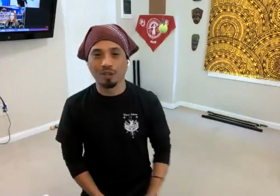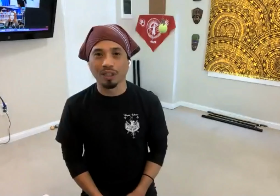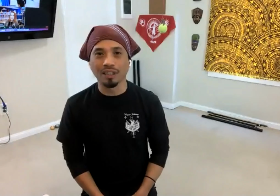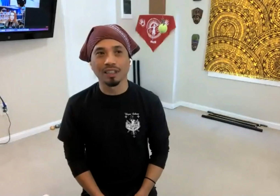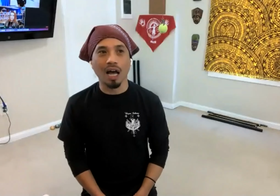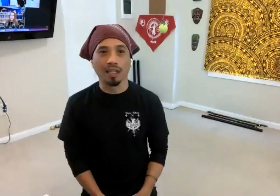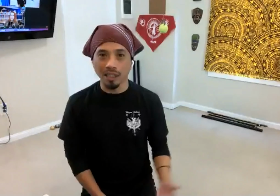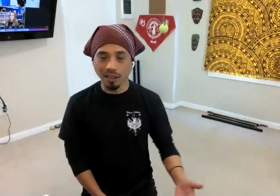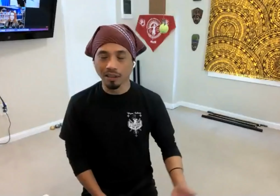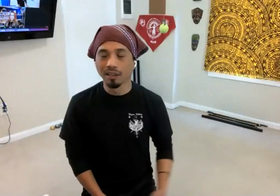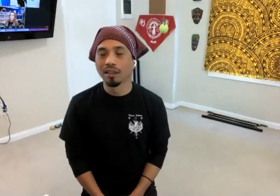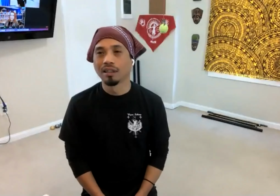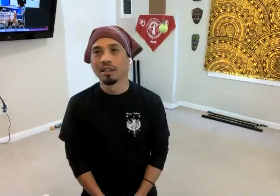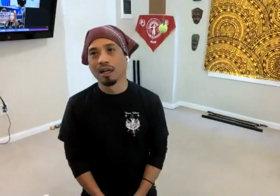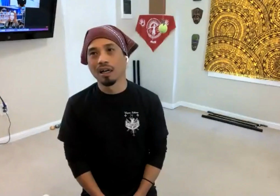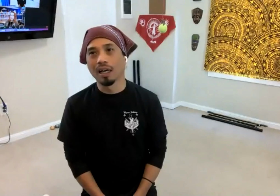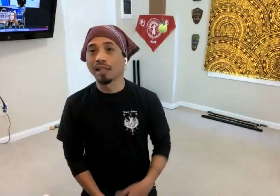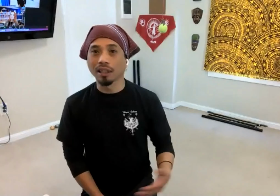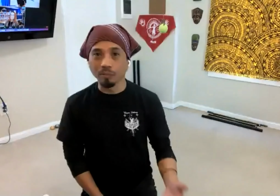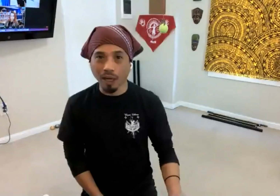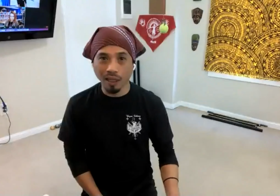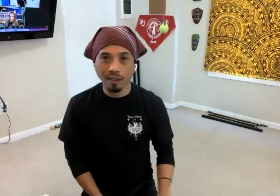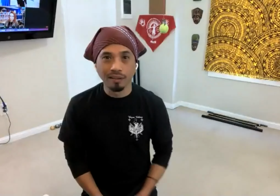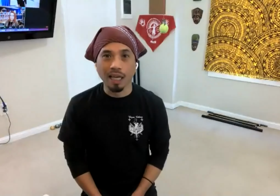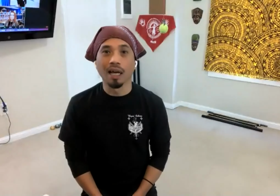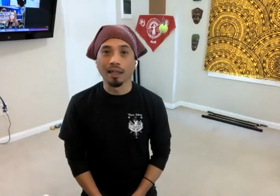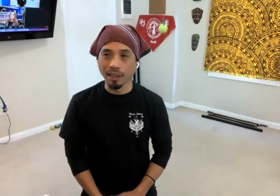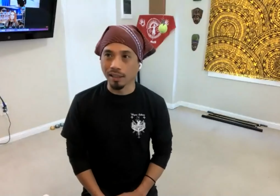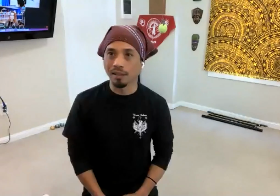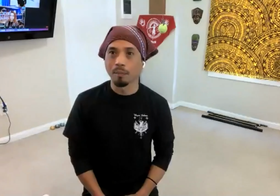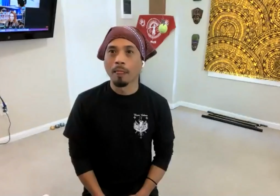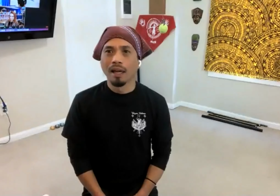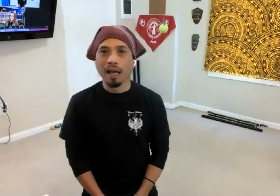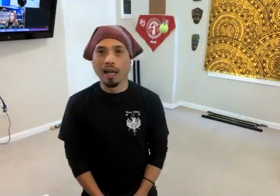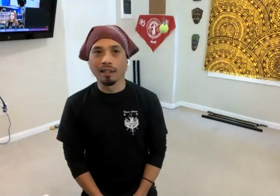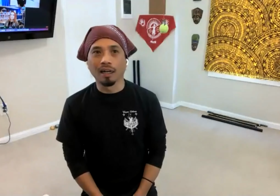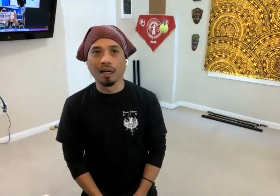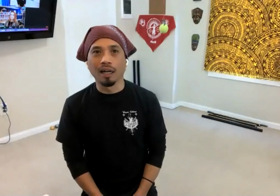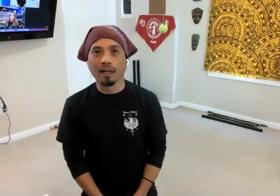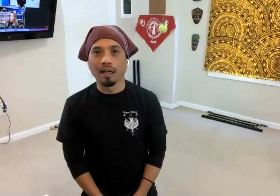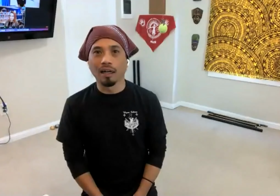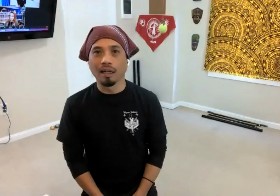THE FILIPINO MARTIAL ARTS HAVE THREE NAMES.